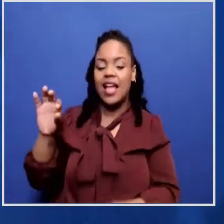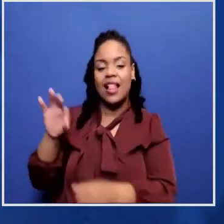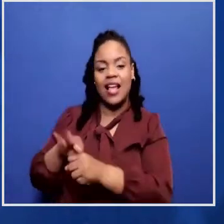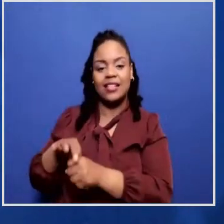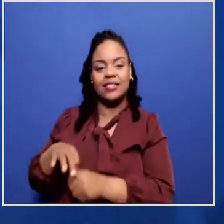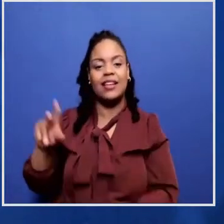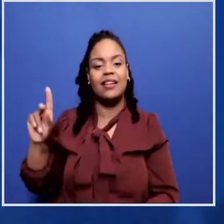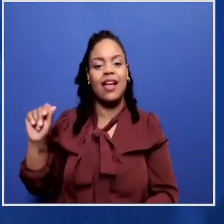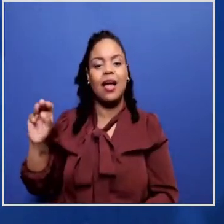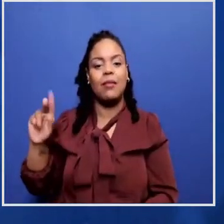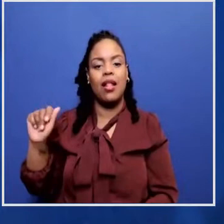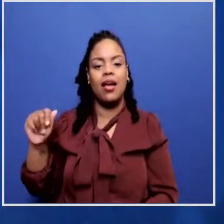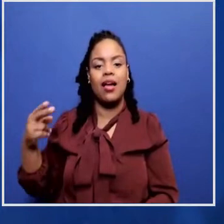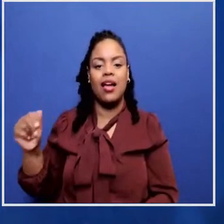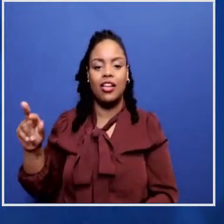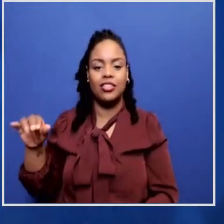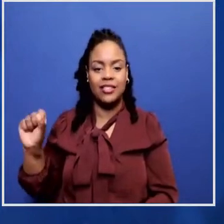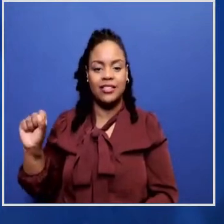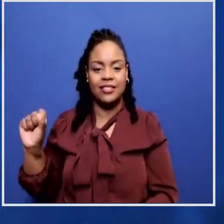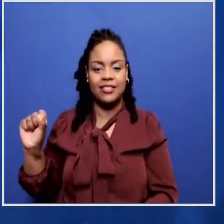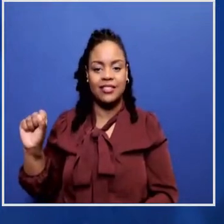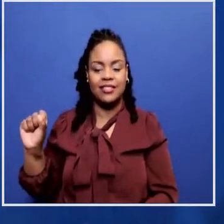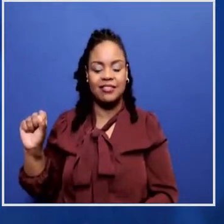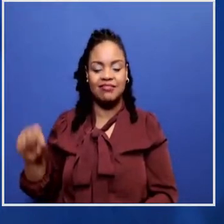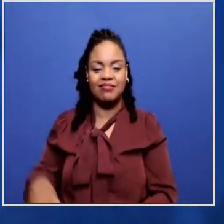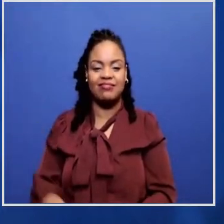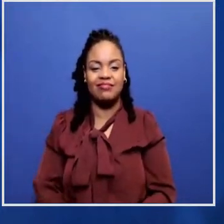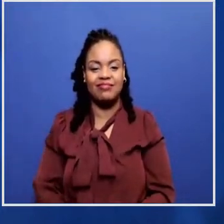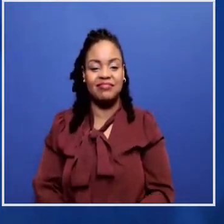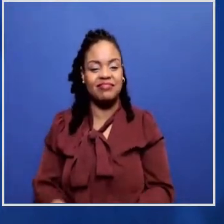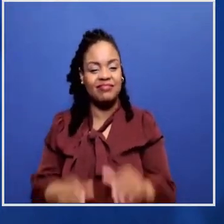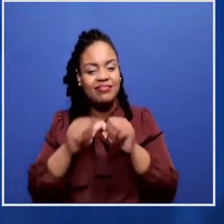JUST WANTED TO SAY CONGRATULATION TO PRESIDENT-